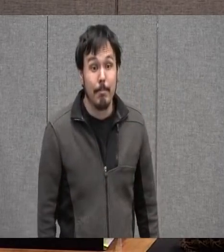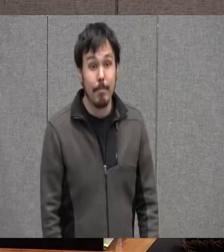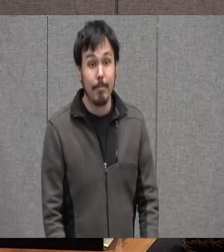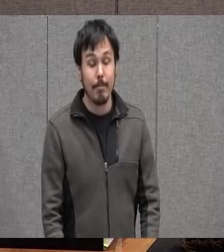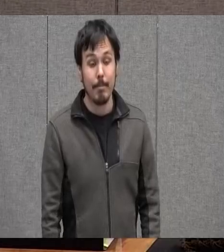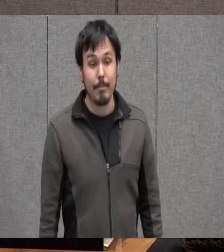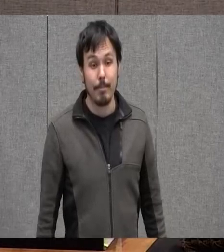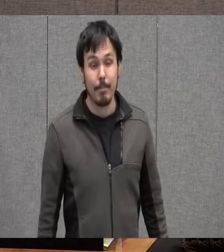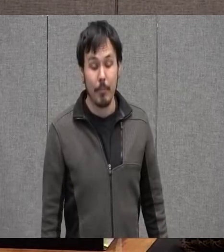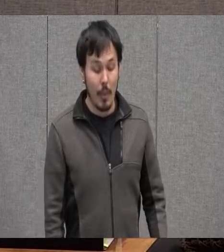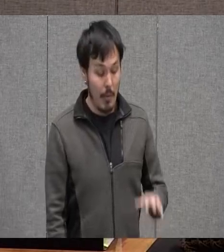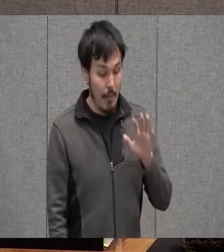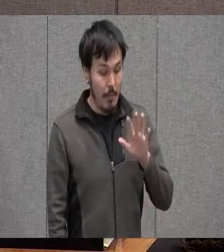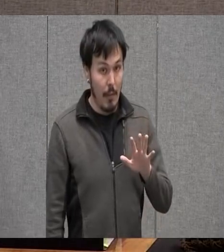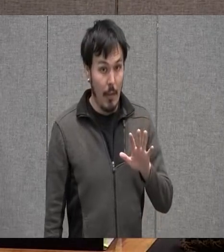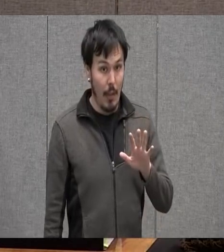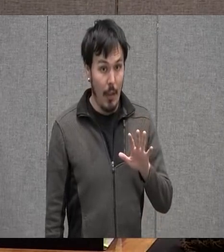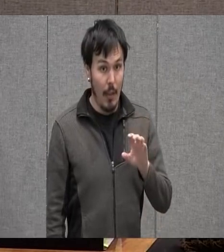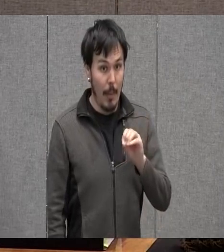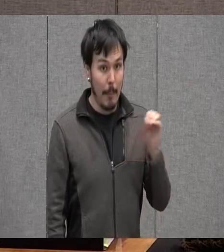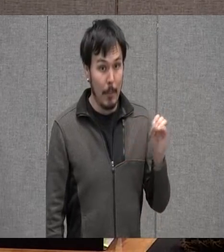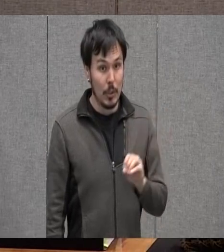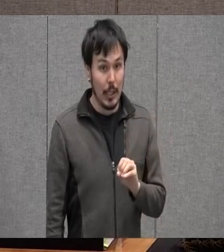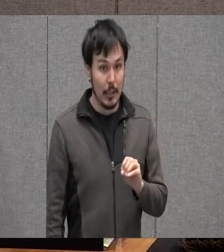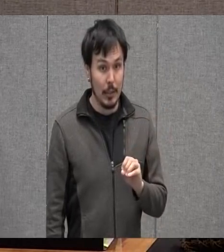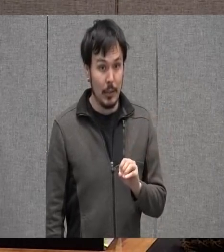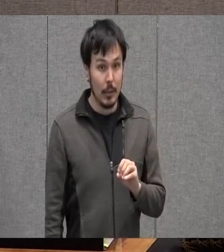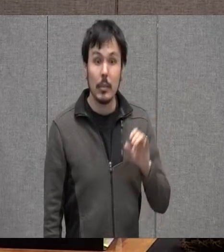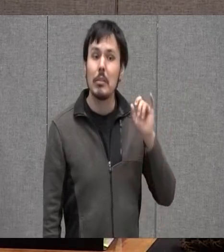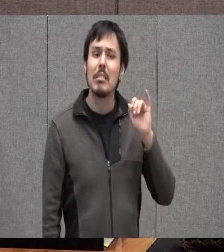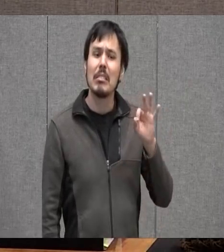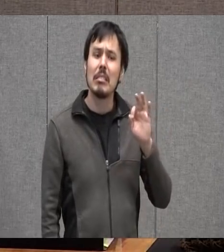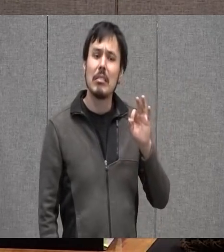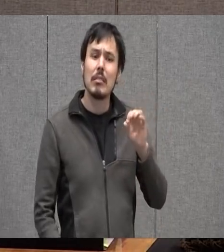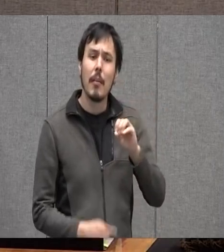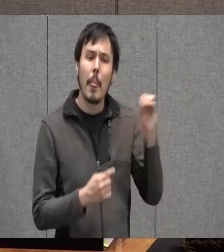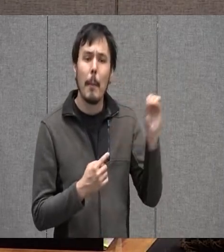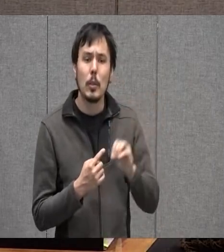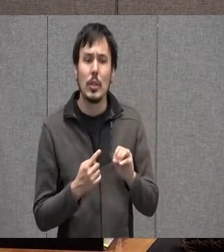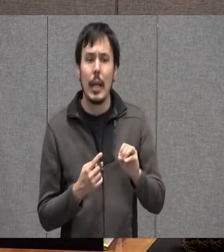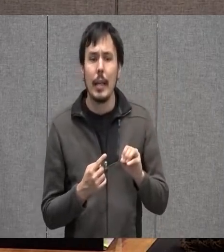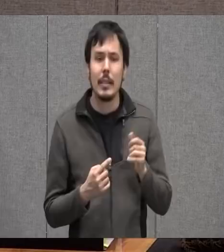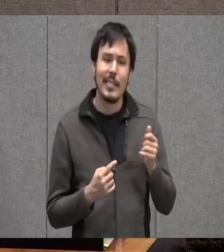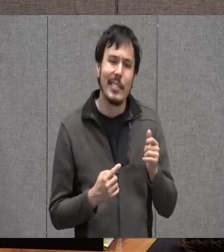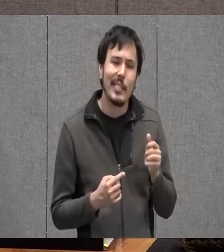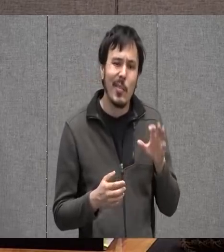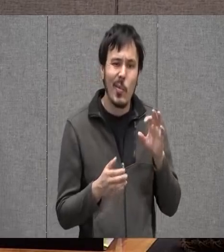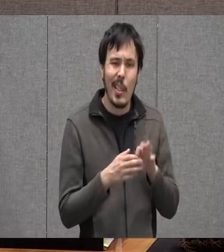5%, and if percents are all about a certain number out of 100,